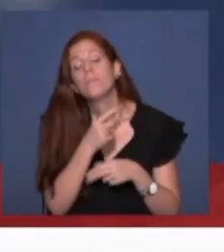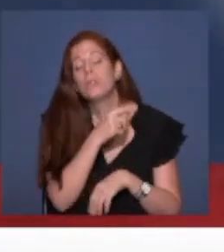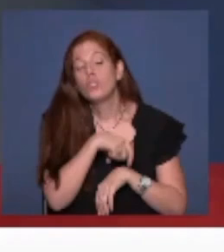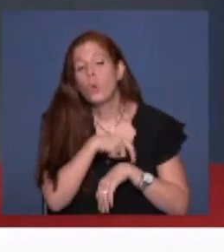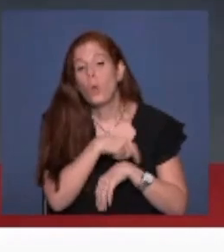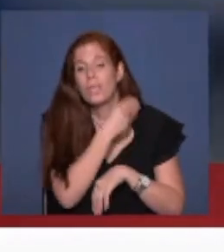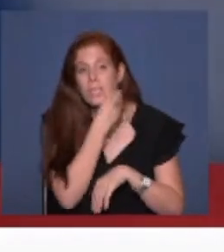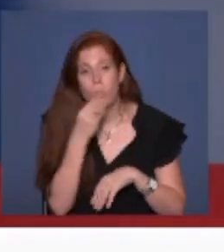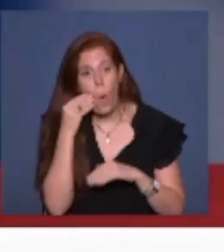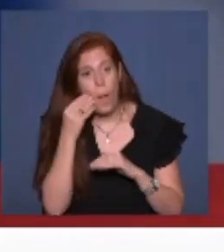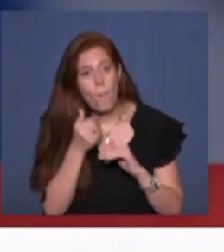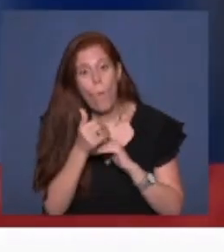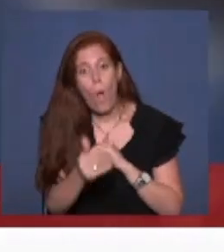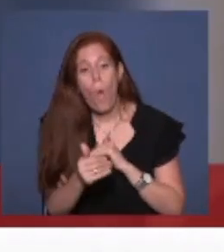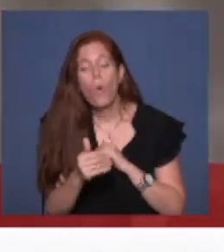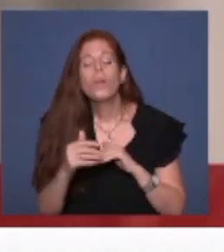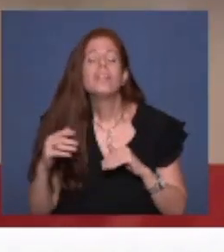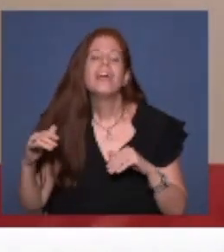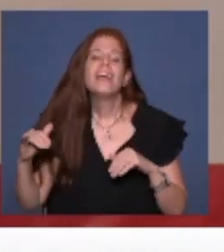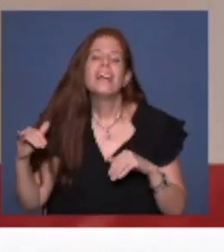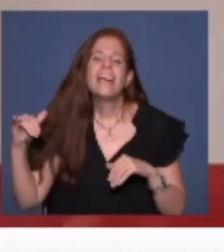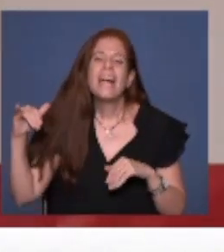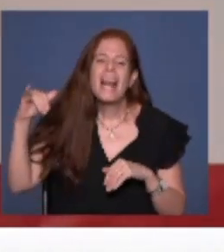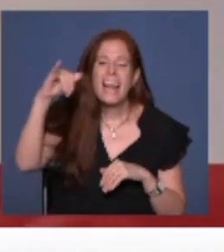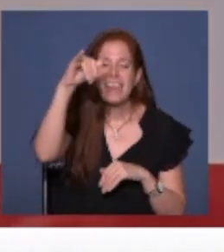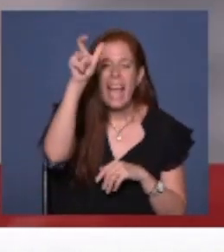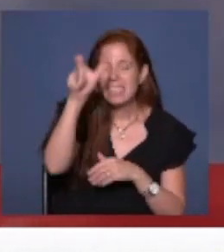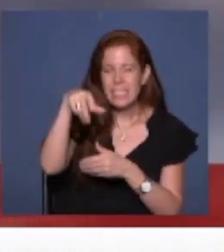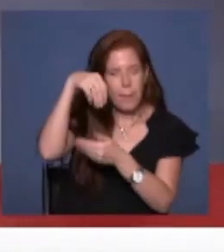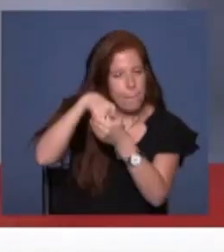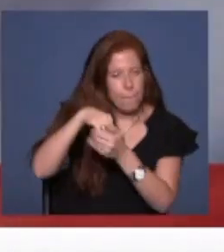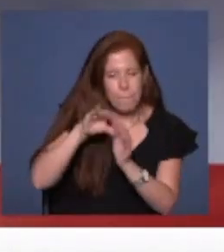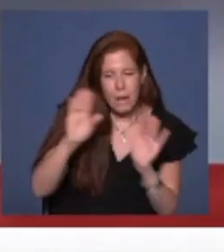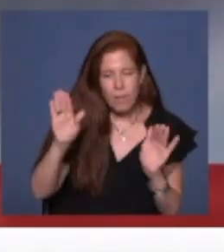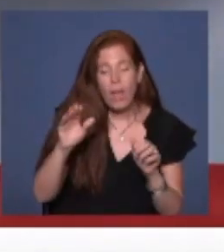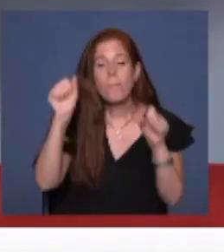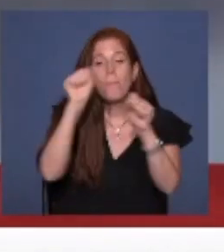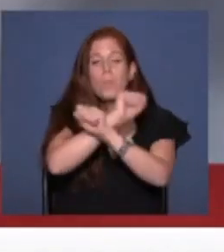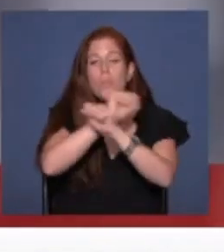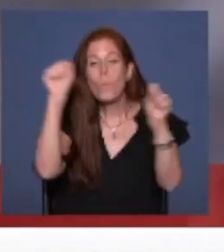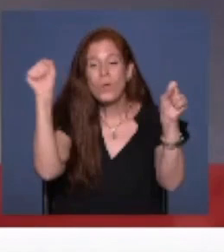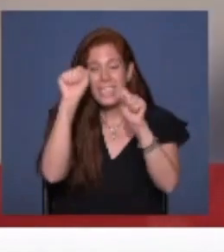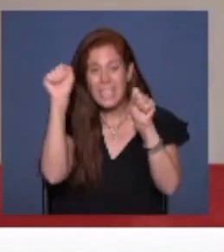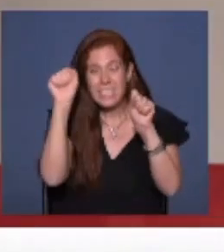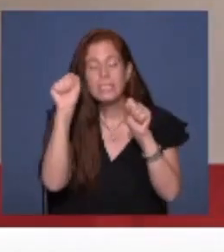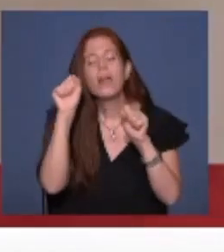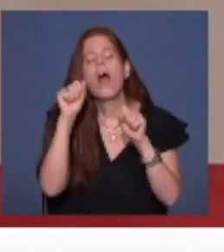exploded on the roof of a public building, a school here in Eilat.